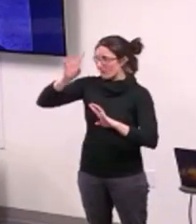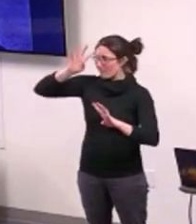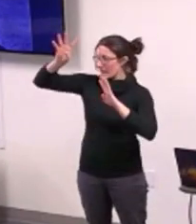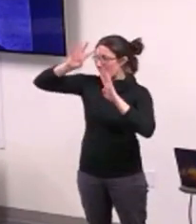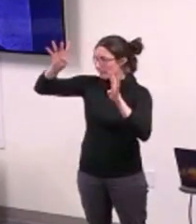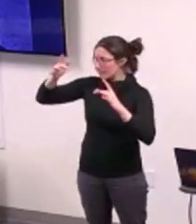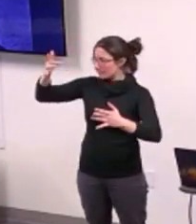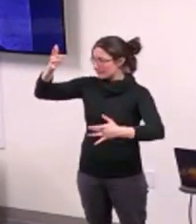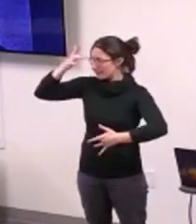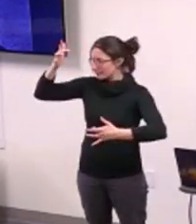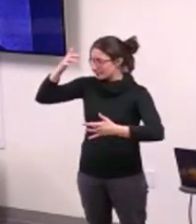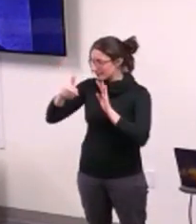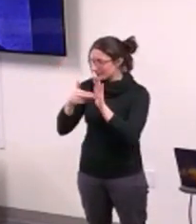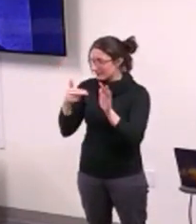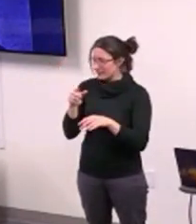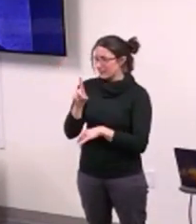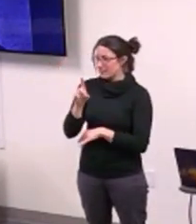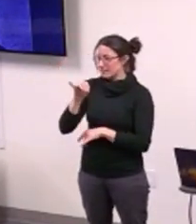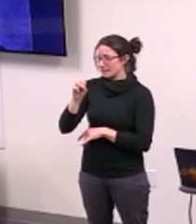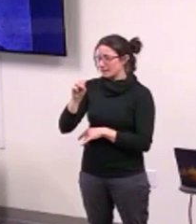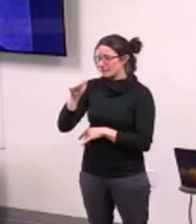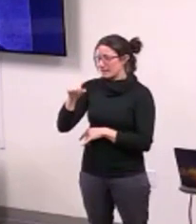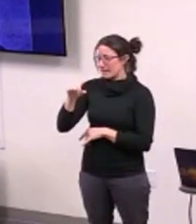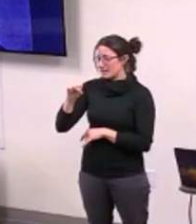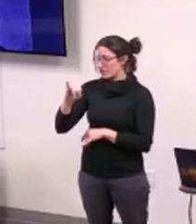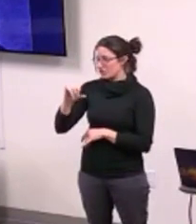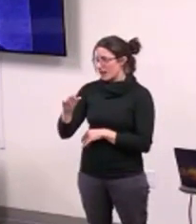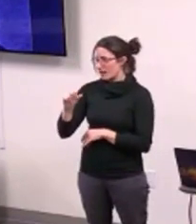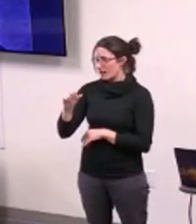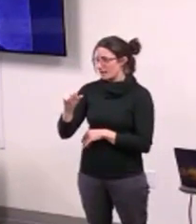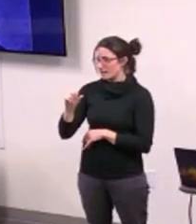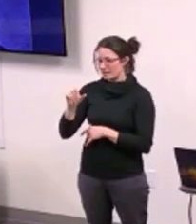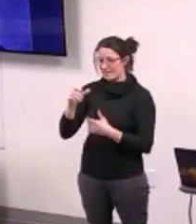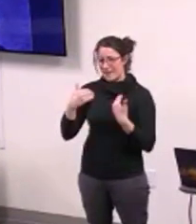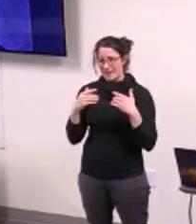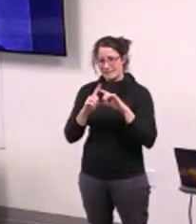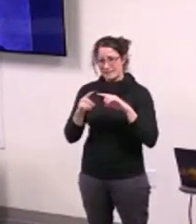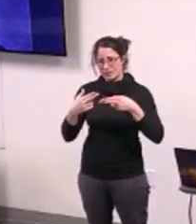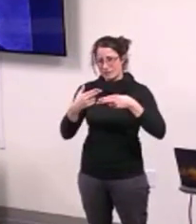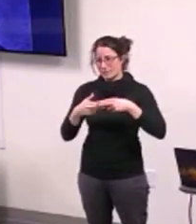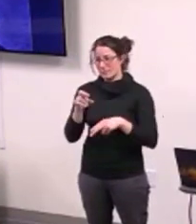The, the layperson's term for was rascality. The word "rascals" that we use?